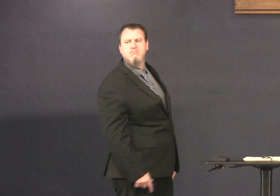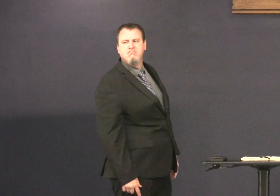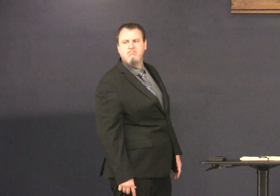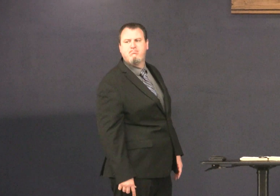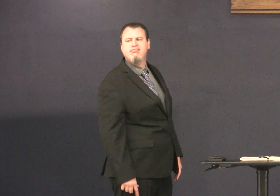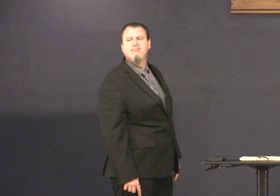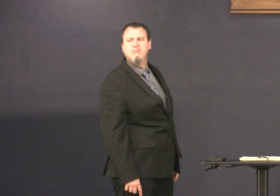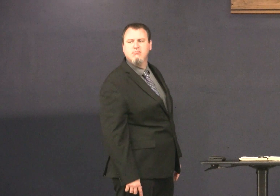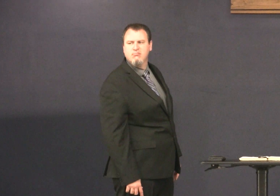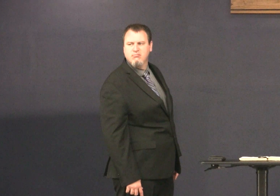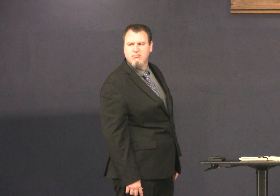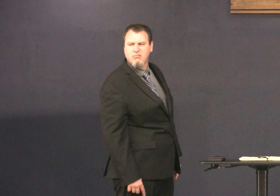foreign